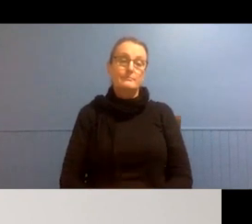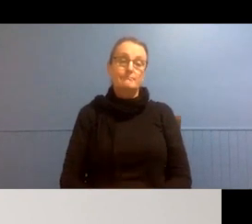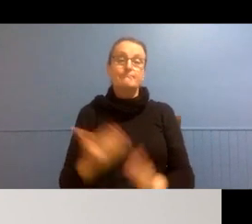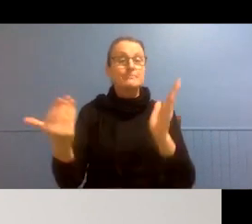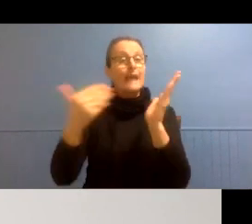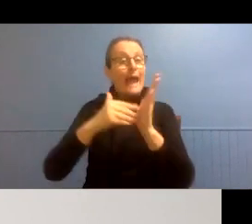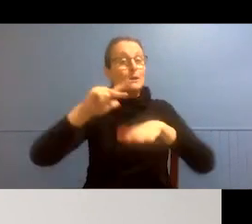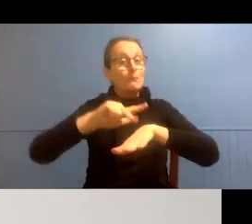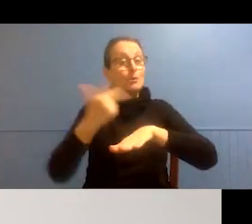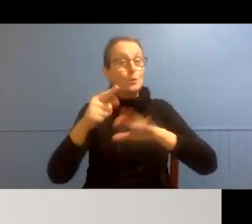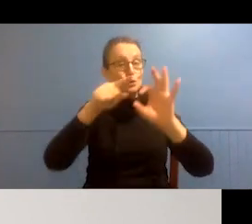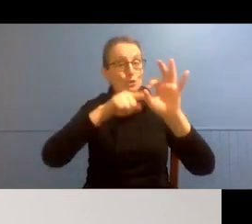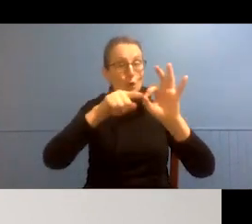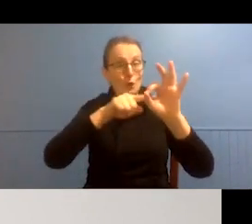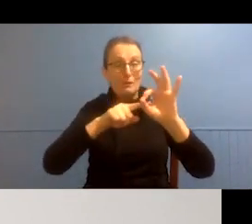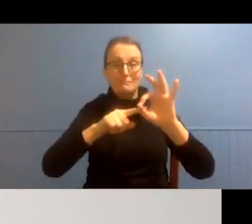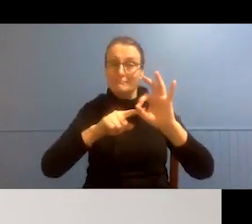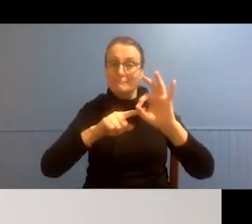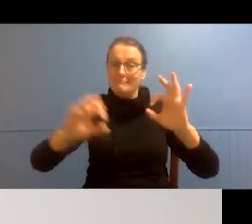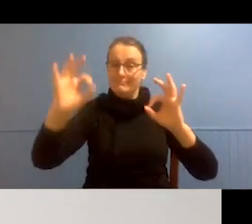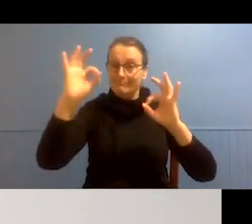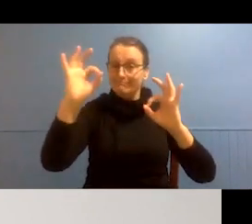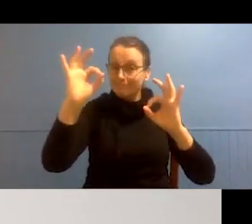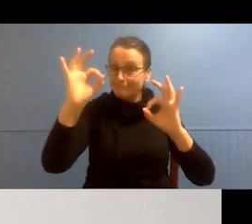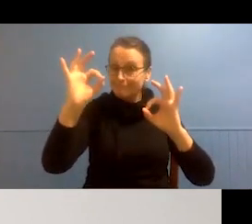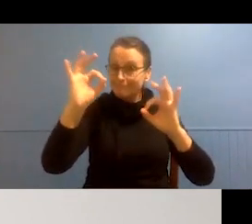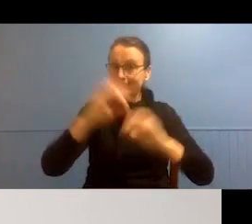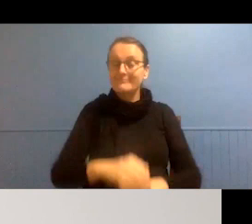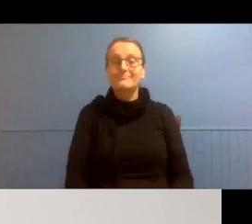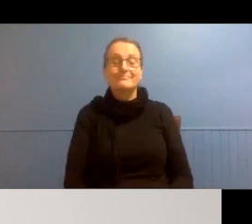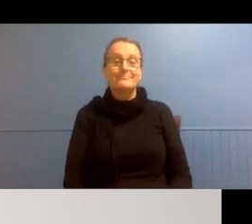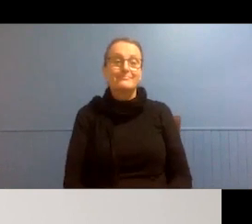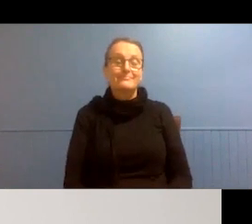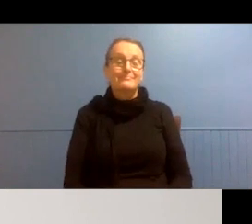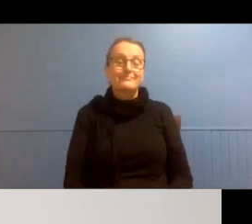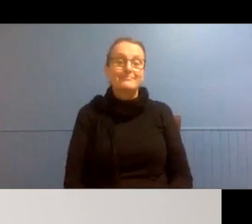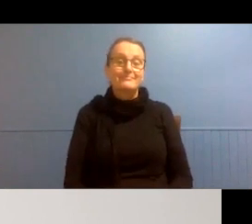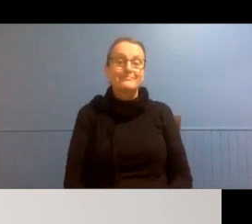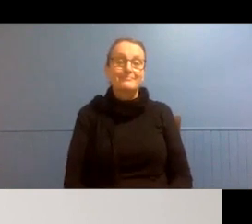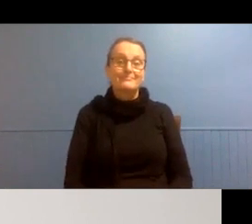now in the middle of the brown sections on either side of the river